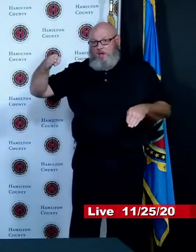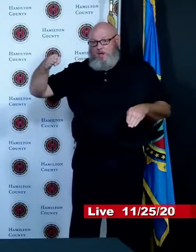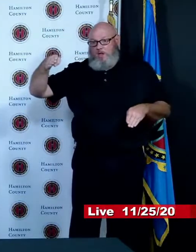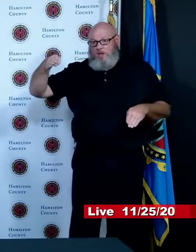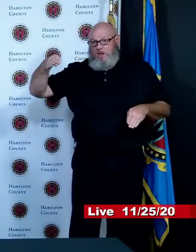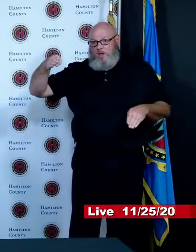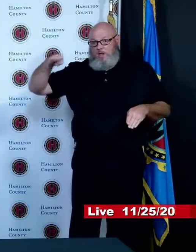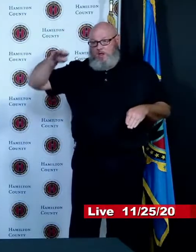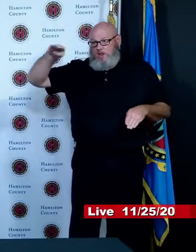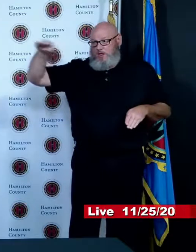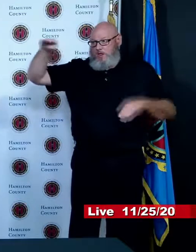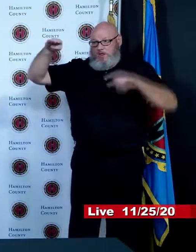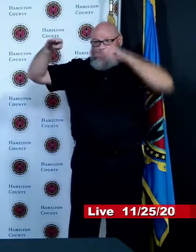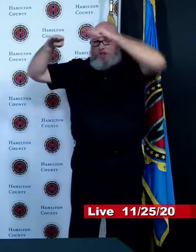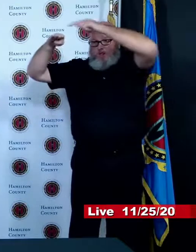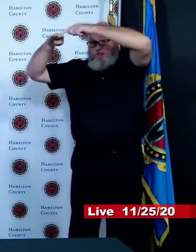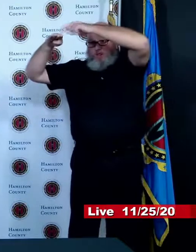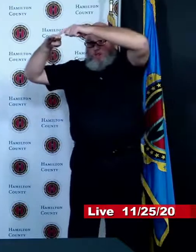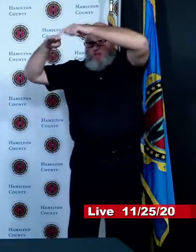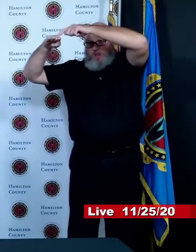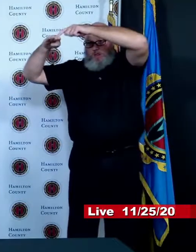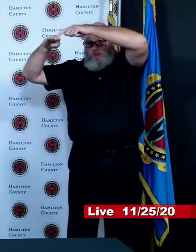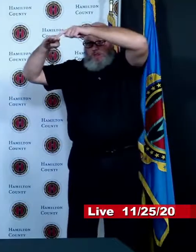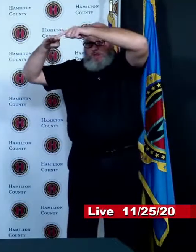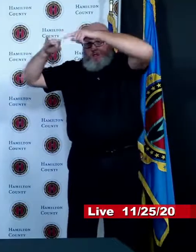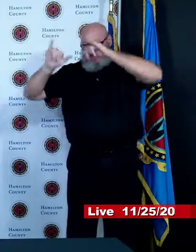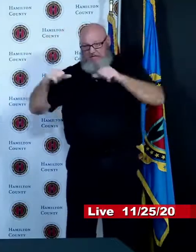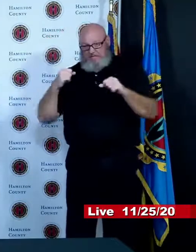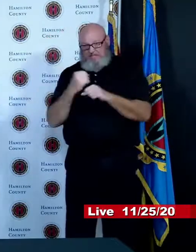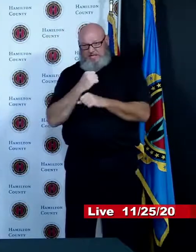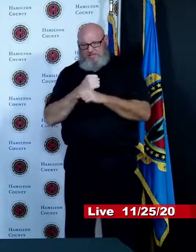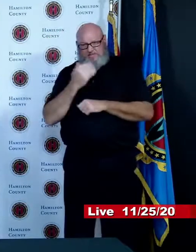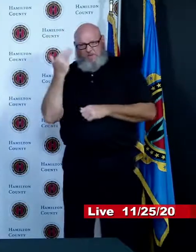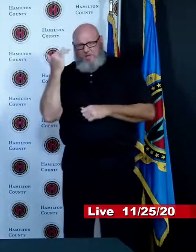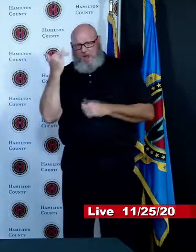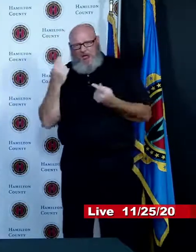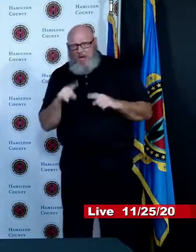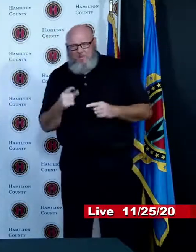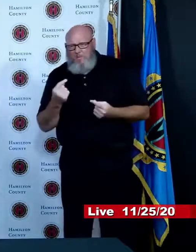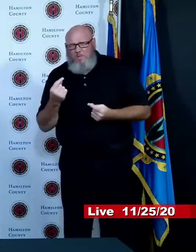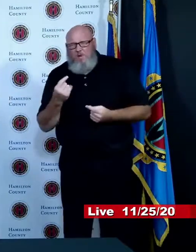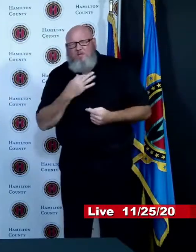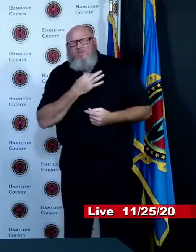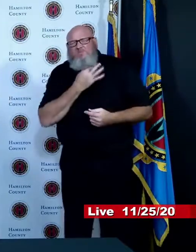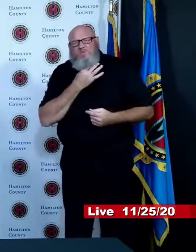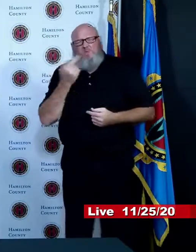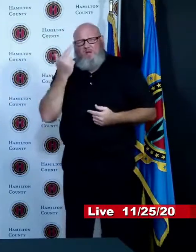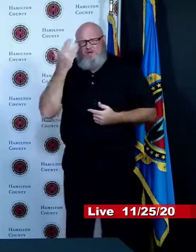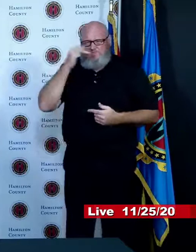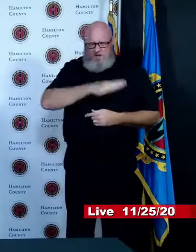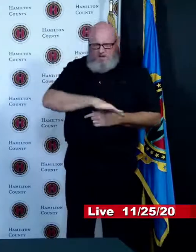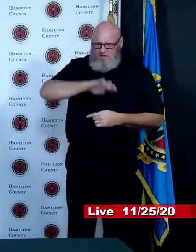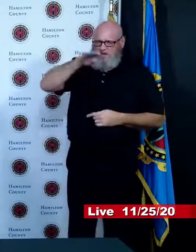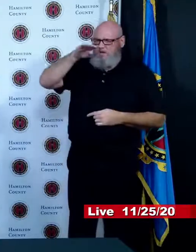anomaly or is there a reason for that do you think or so we we see cases as they come